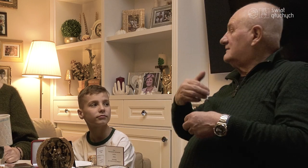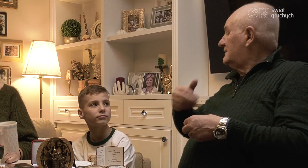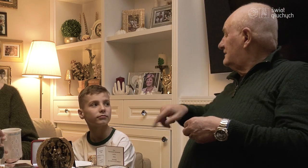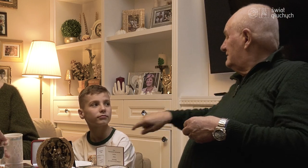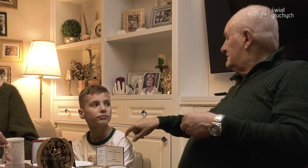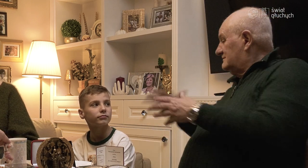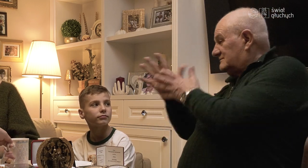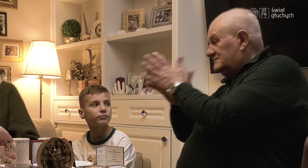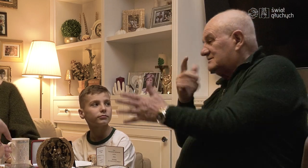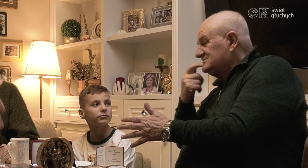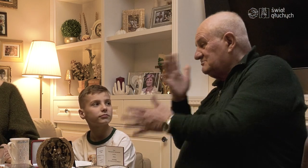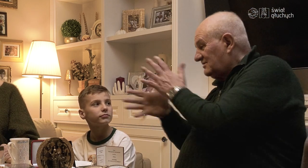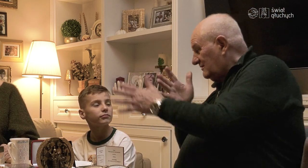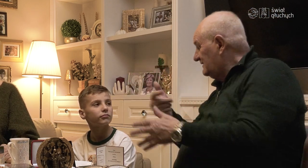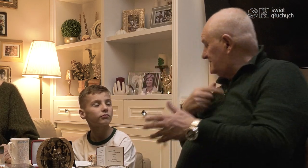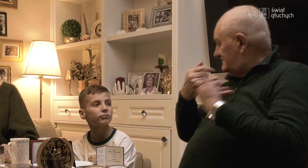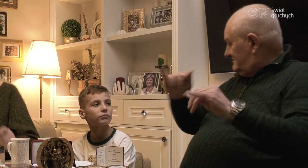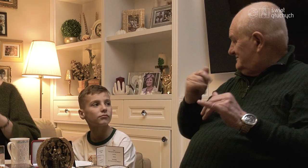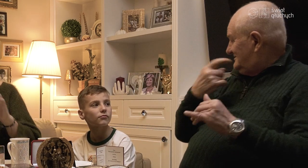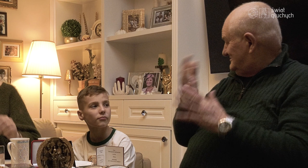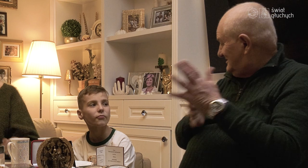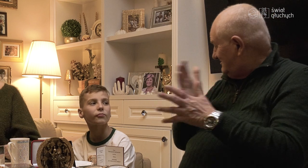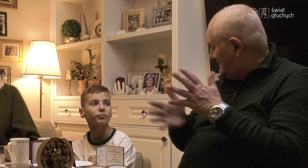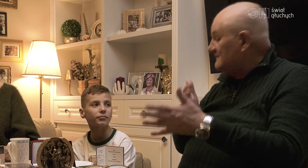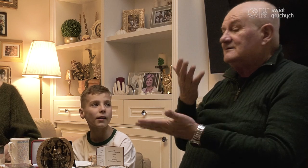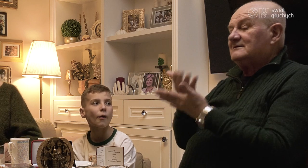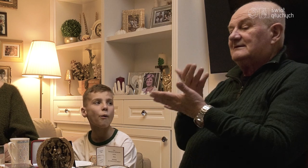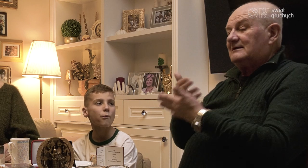I used to have a different sign language than the one you use.